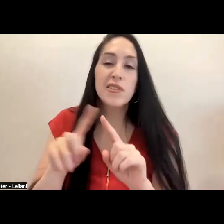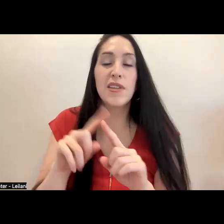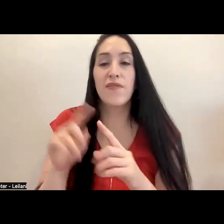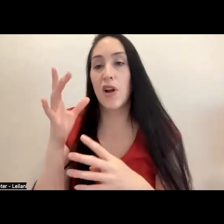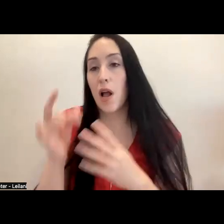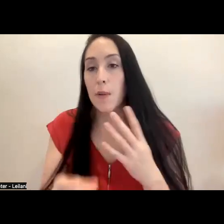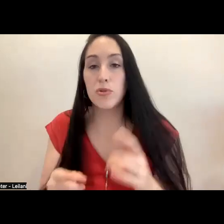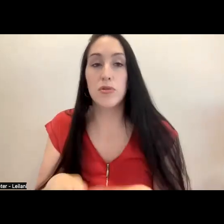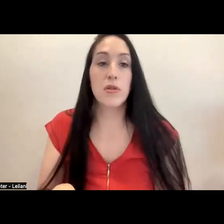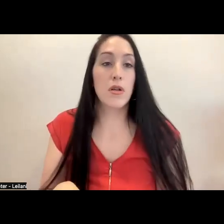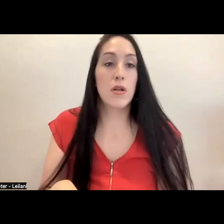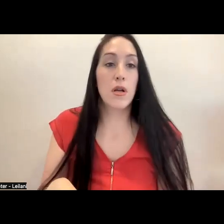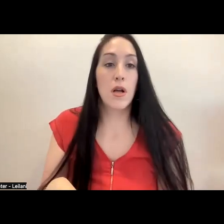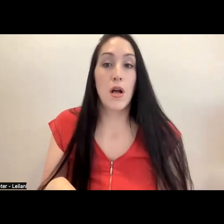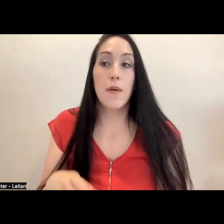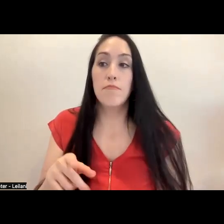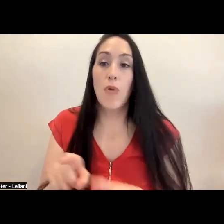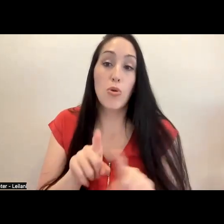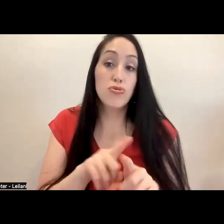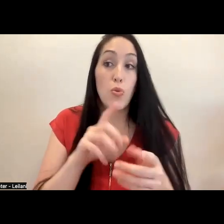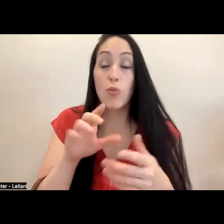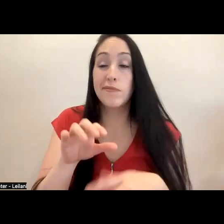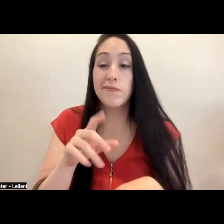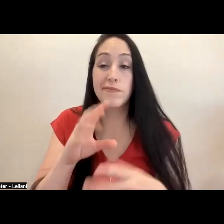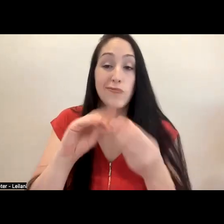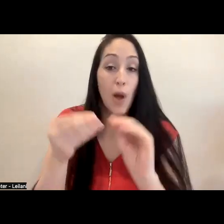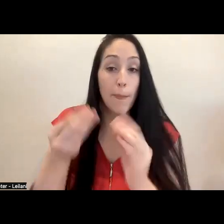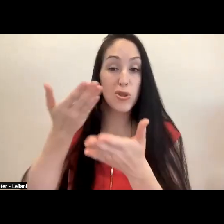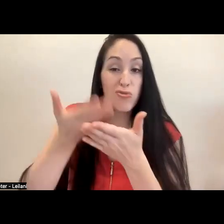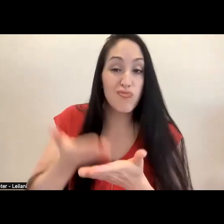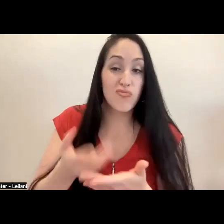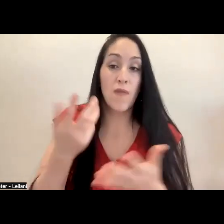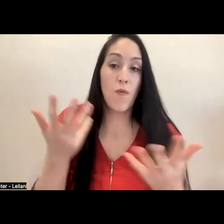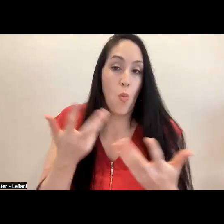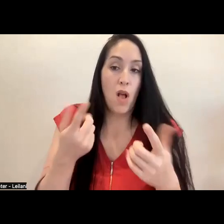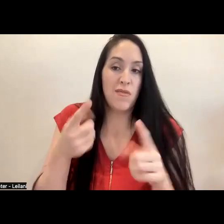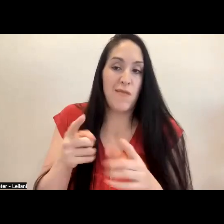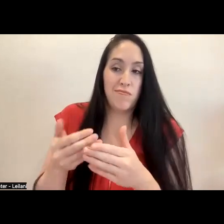some historical performance. 11:22:43 So on, that 1099. You'll show, let's